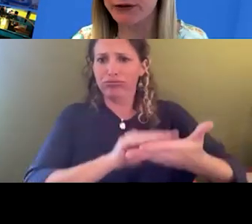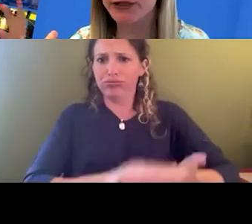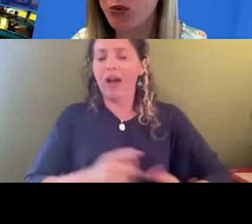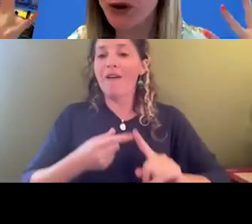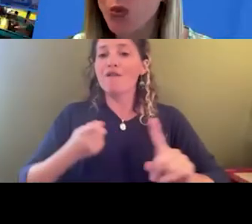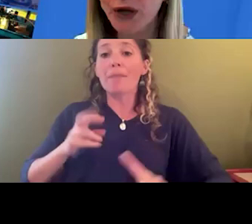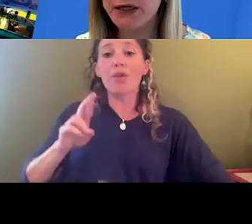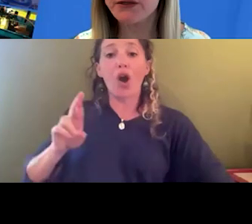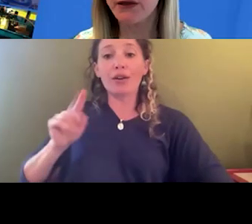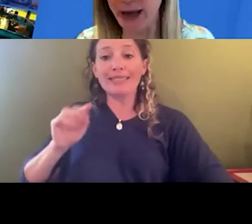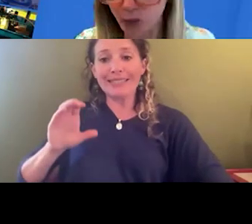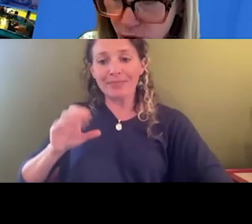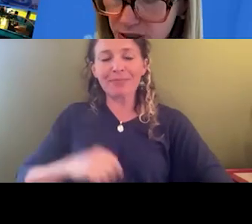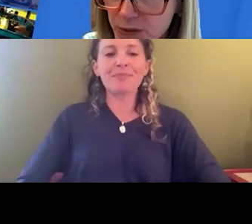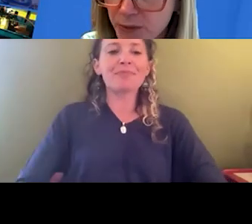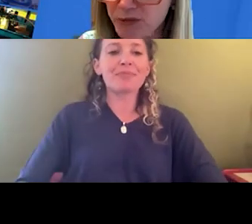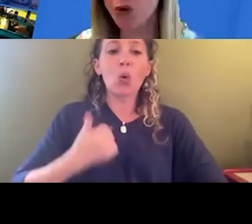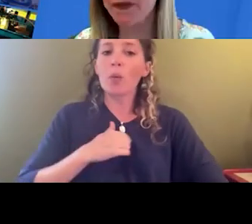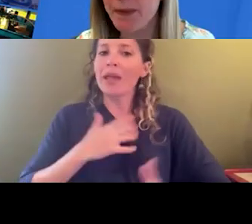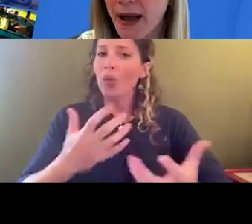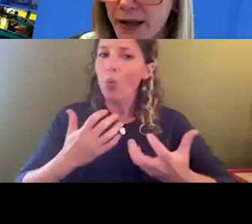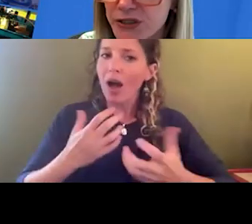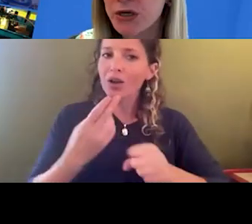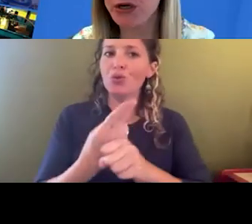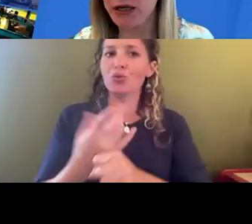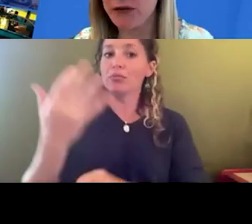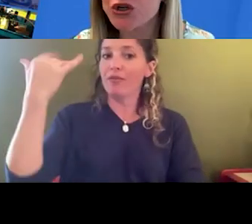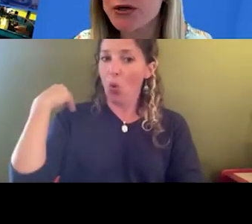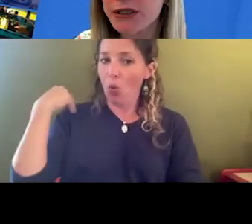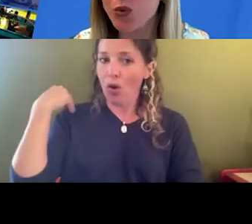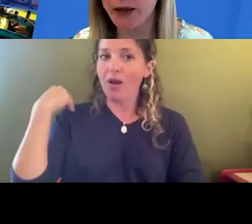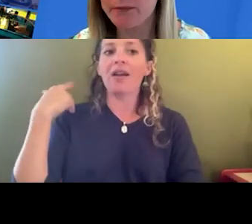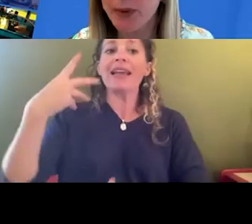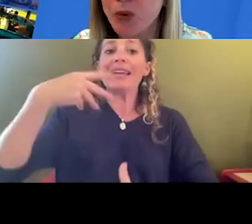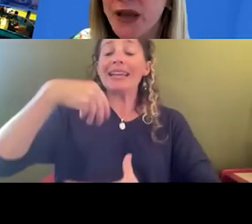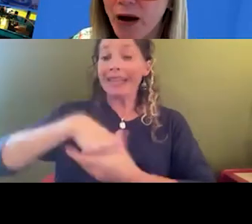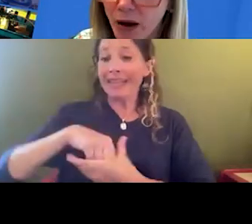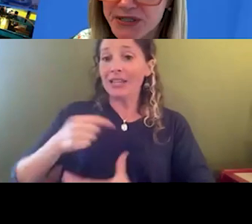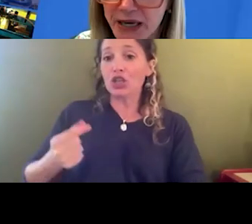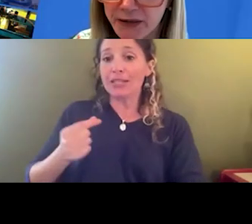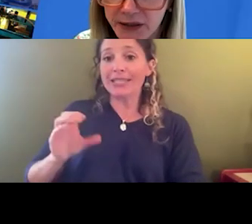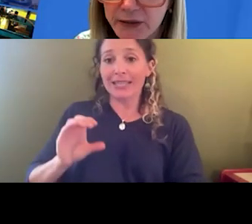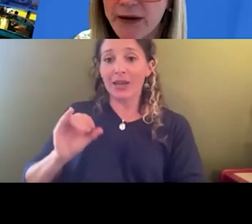We want it and we used it before in the past in the GC1, but we updated it.